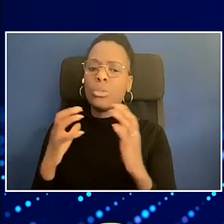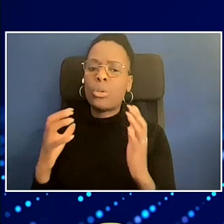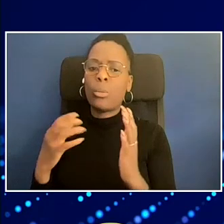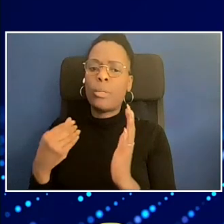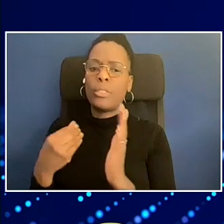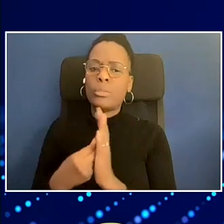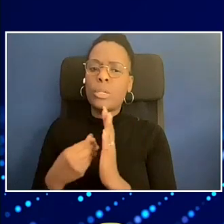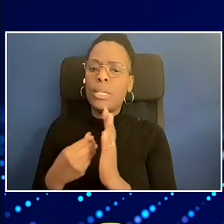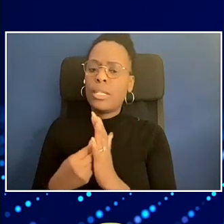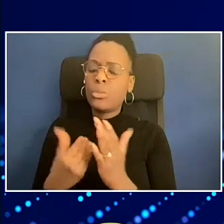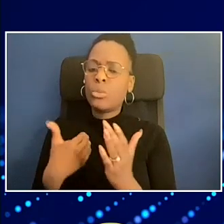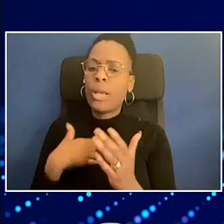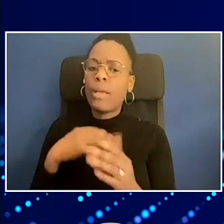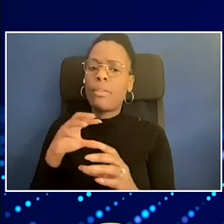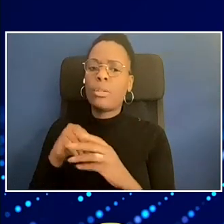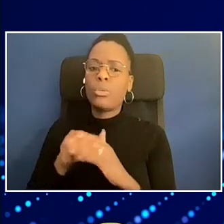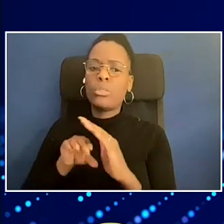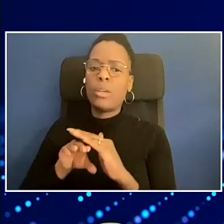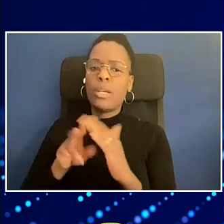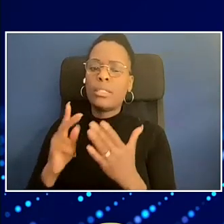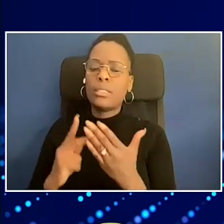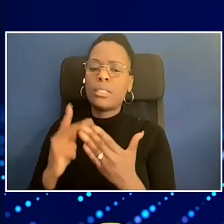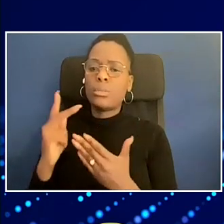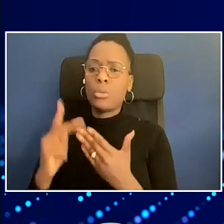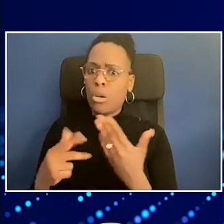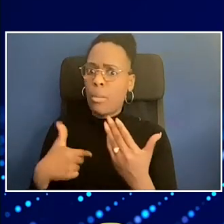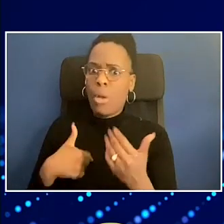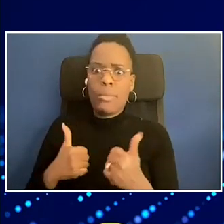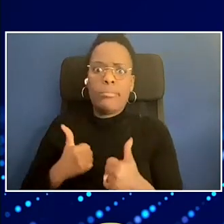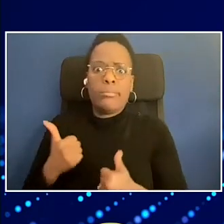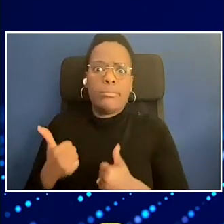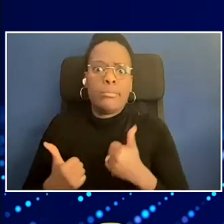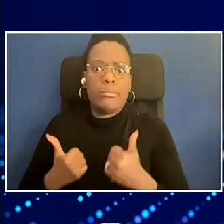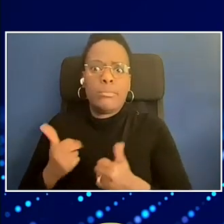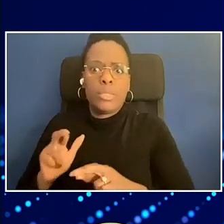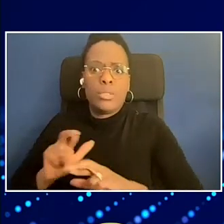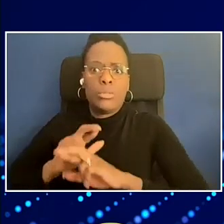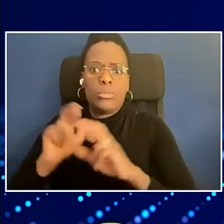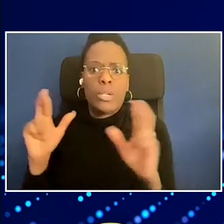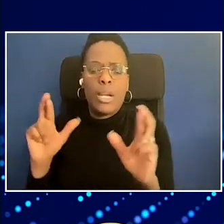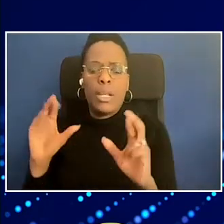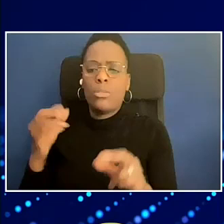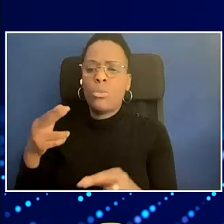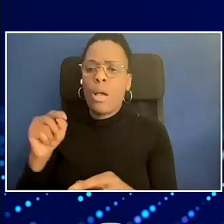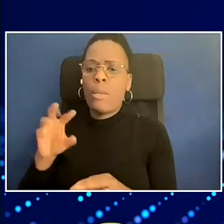Then I would- like I will be lining up for your inclusive access program, opting into it if it is truly saving so much money.